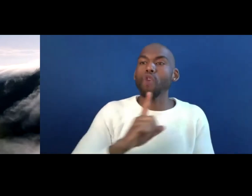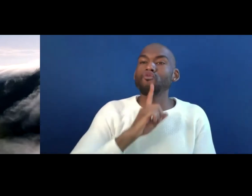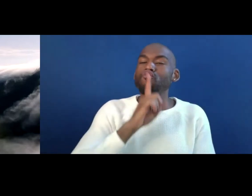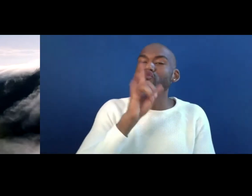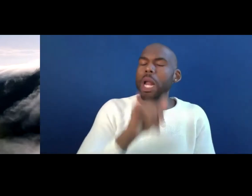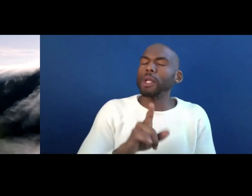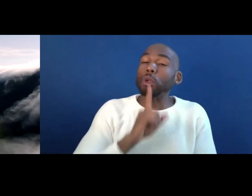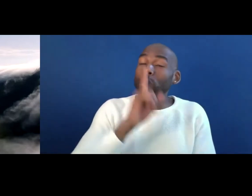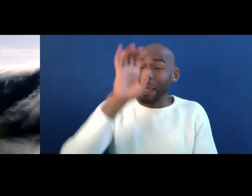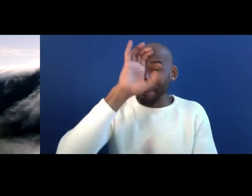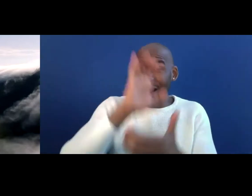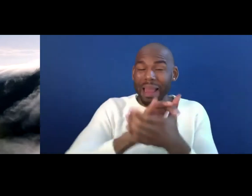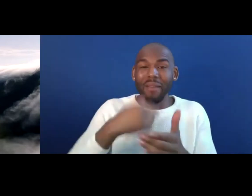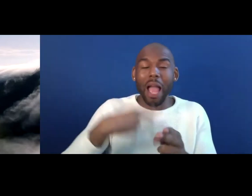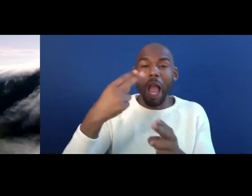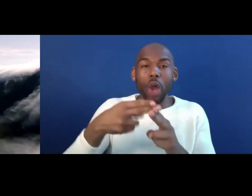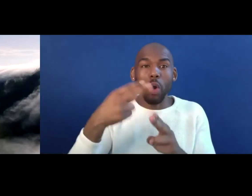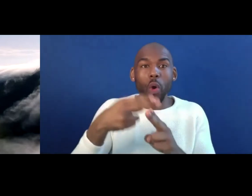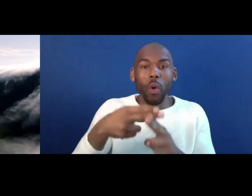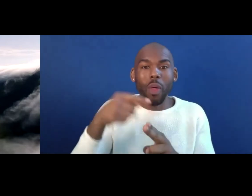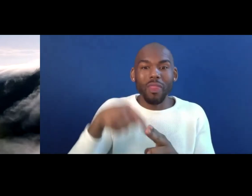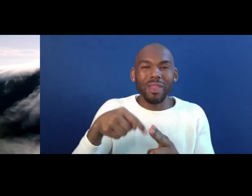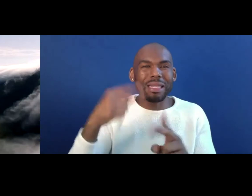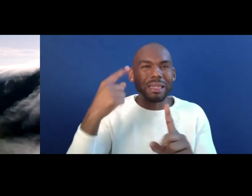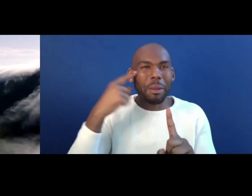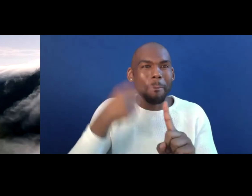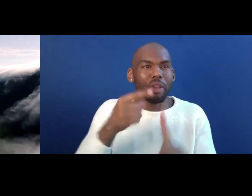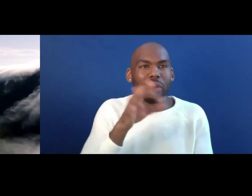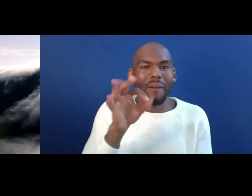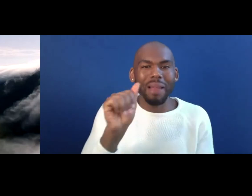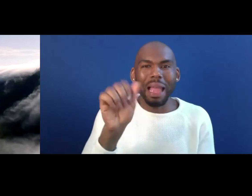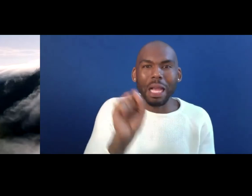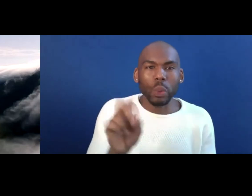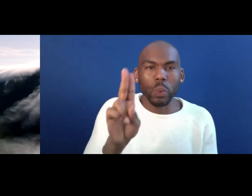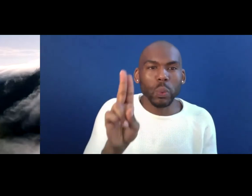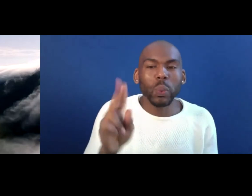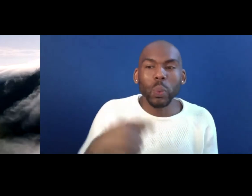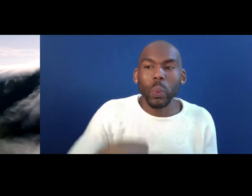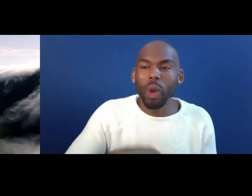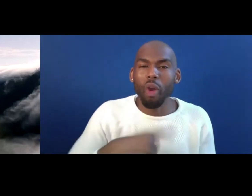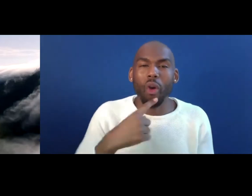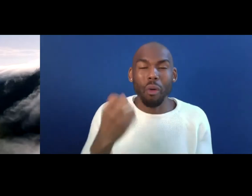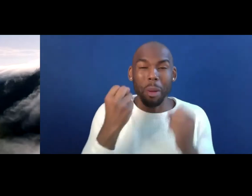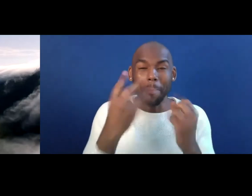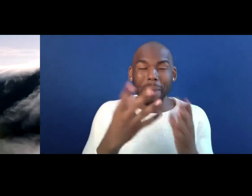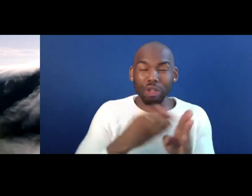that ICOL embodies the mission of ASU. We are a transdisciplinary group of linguists across the